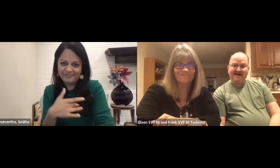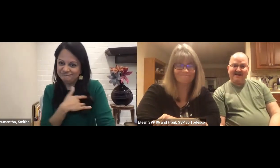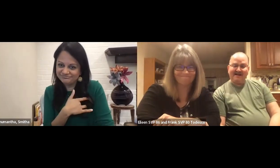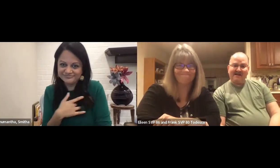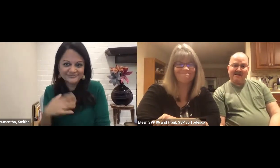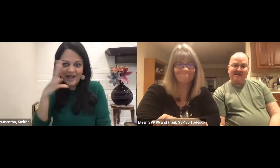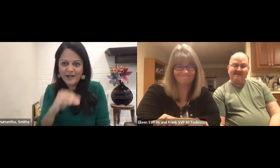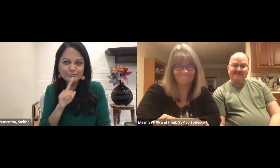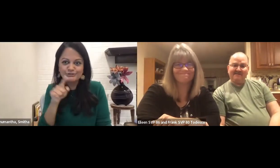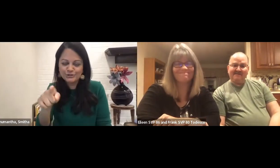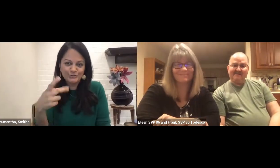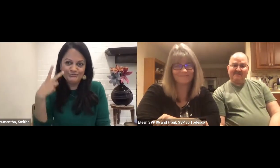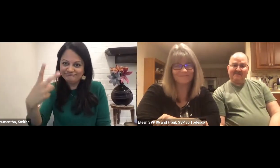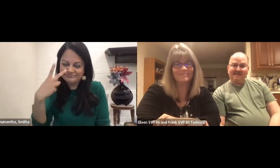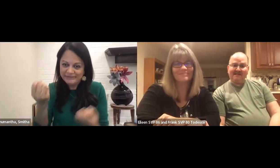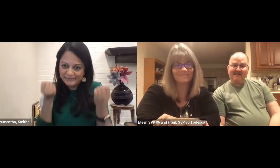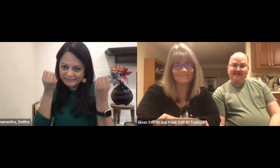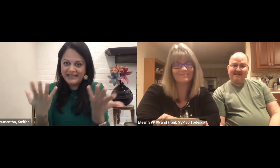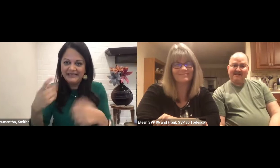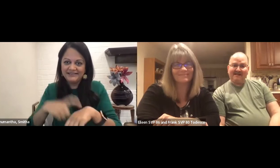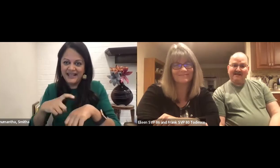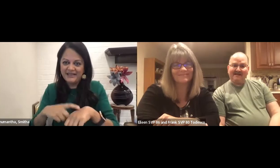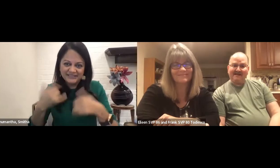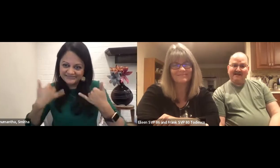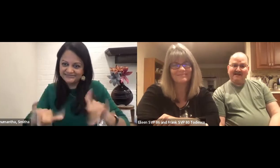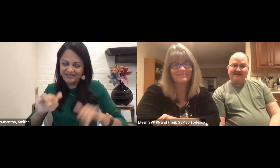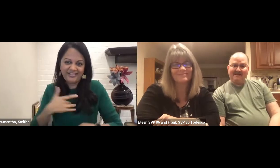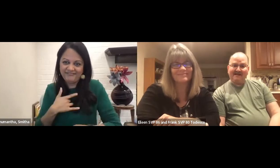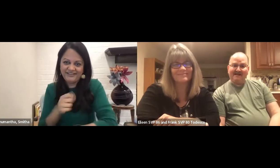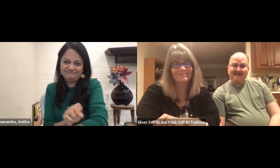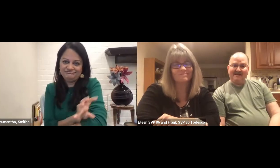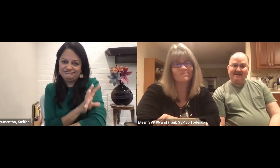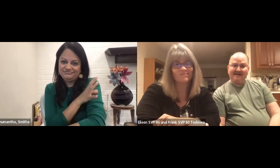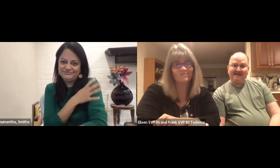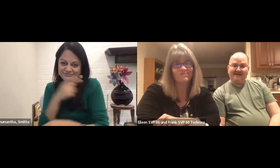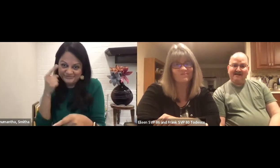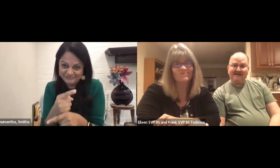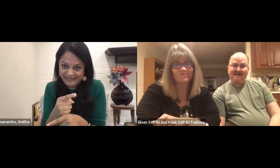Really, this film, you both, it was so powerful, and I've seen it several times now,